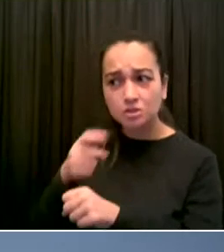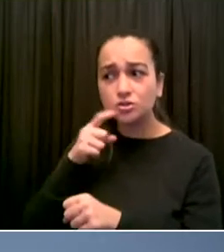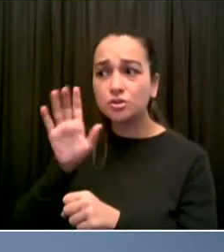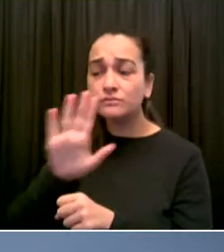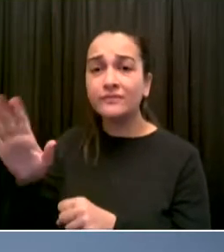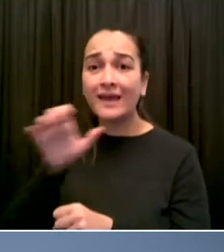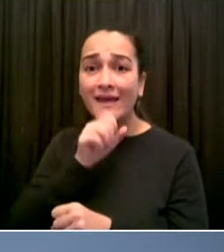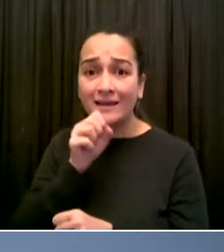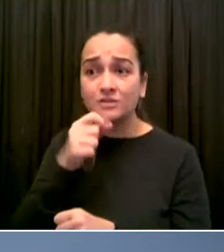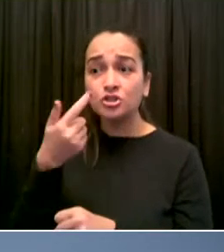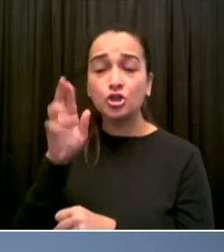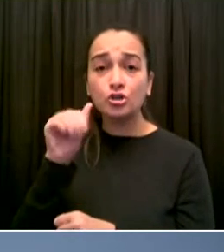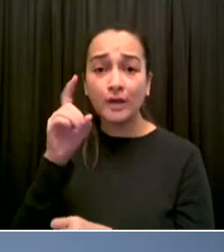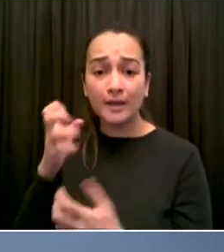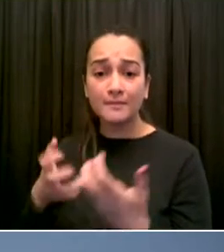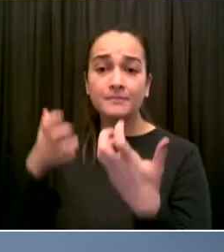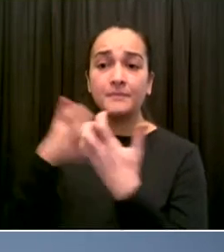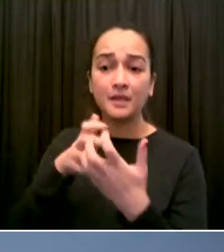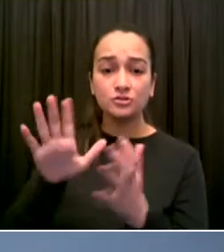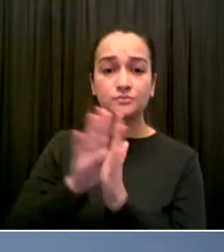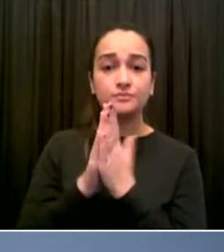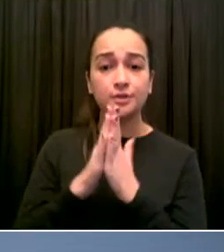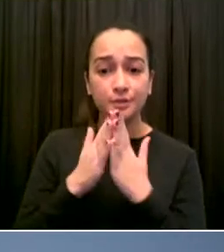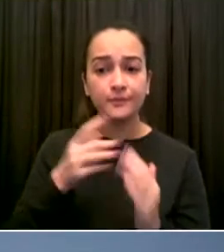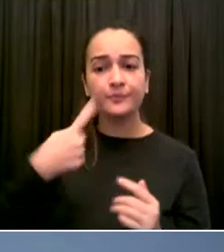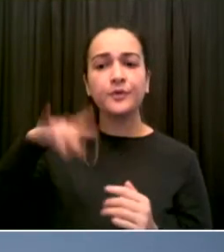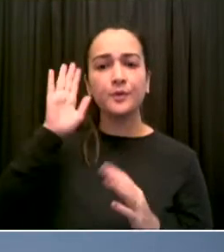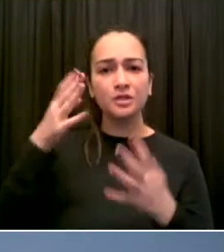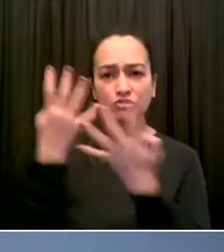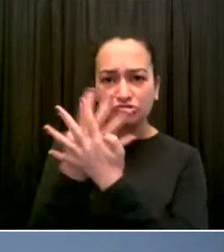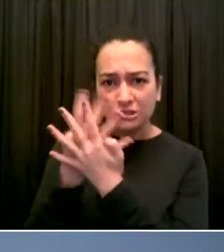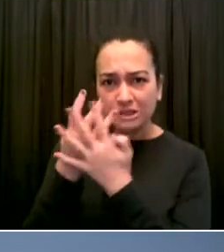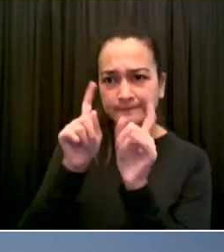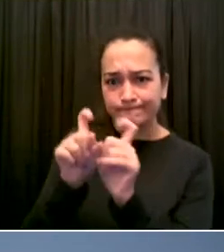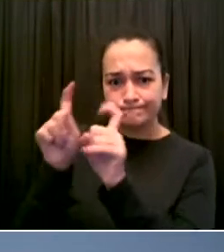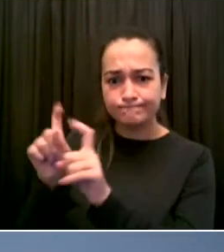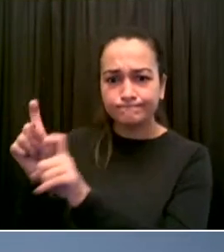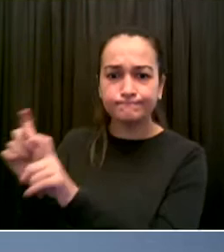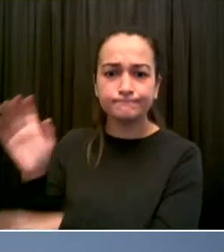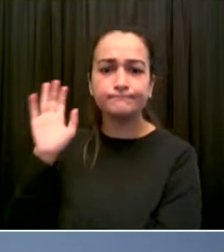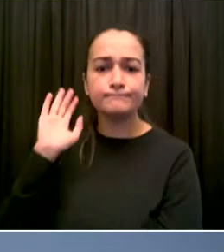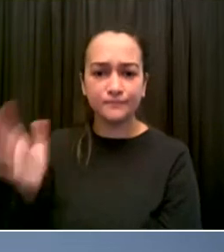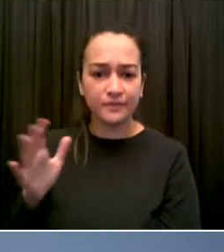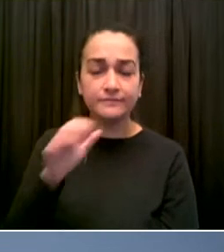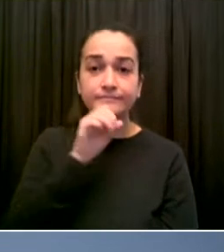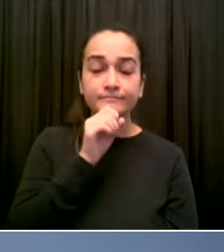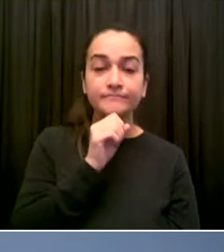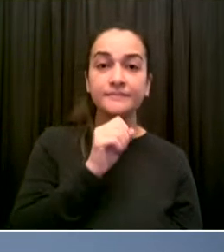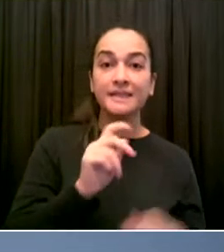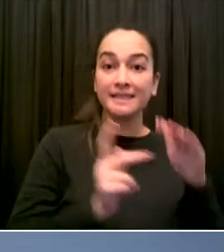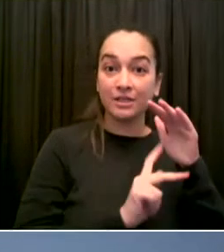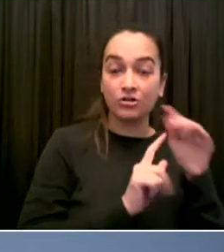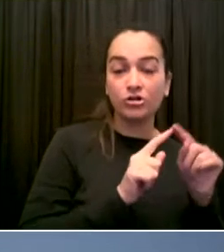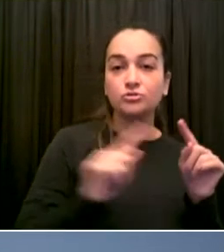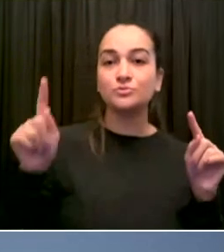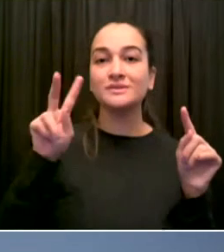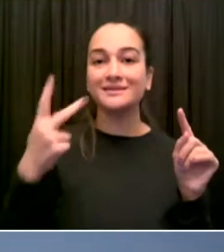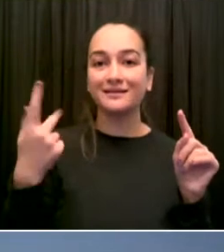BEFORE ON THAT MOST ESSENTIAL MEASUR, EGETTING KIDS ABLE TO